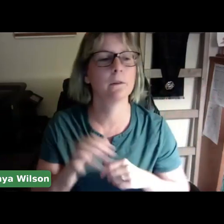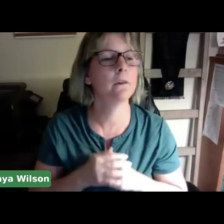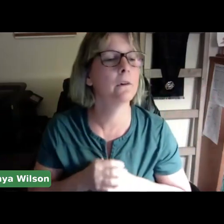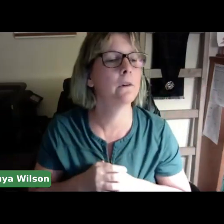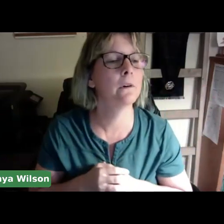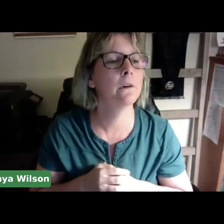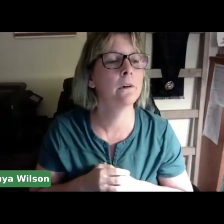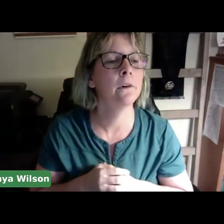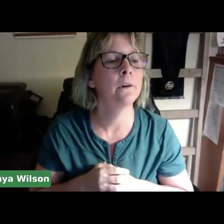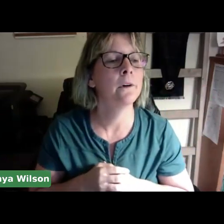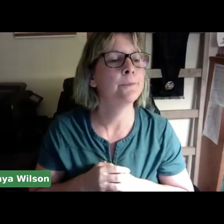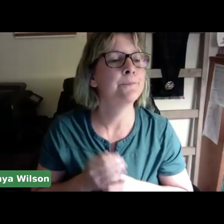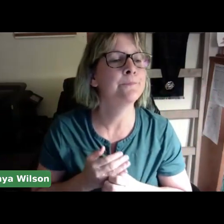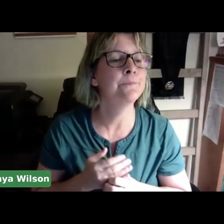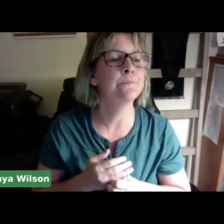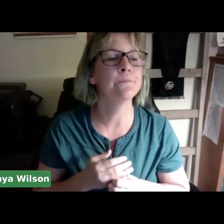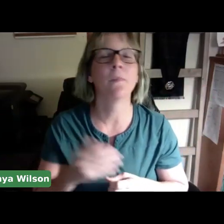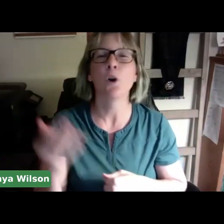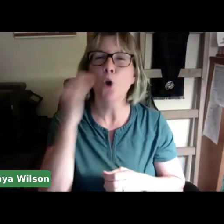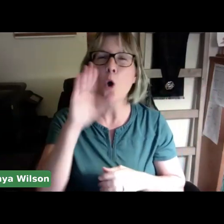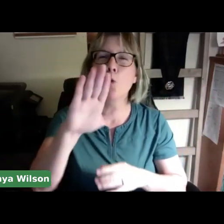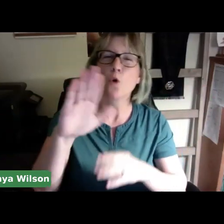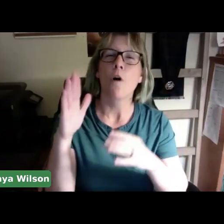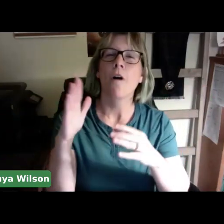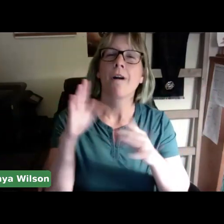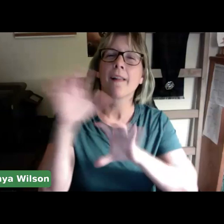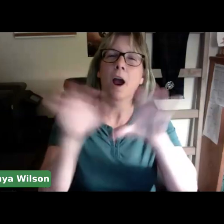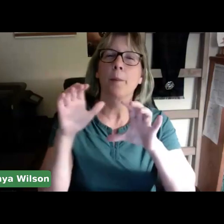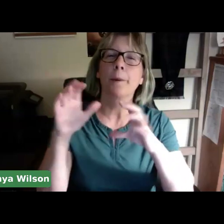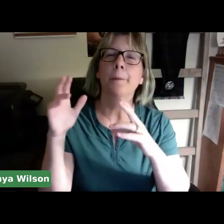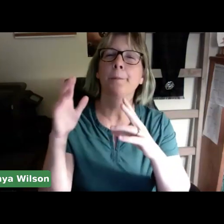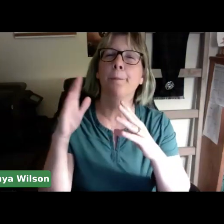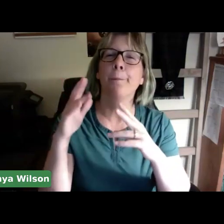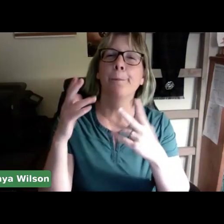but off to the side where it might catch somebody's peripheral attention.